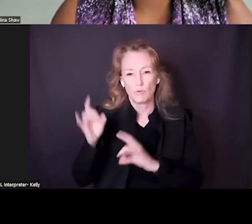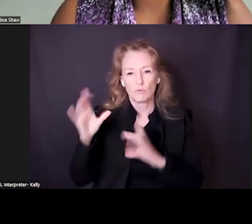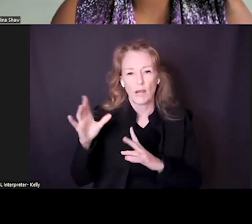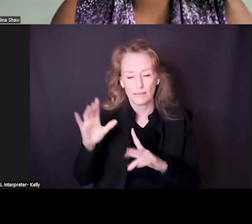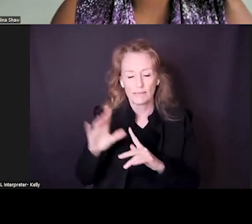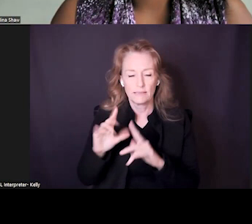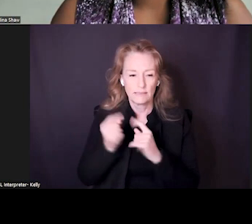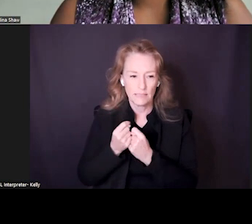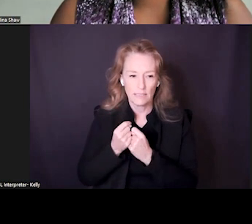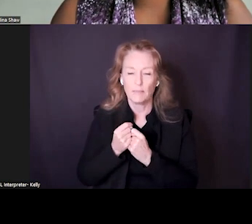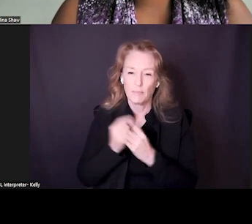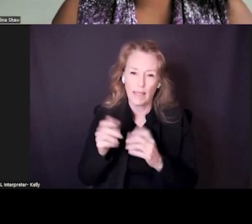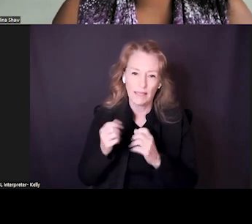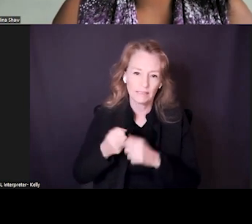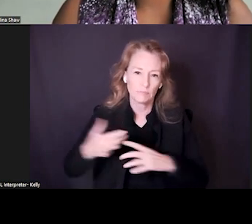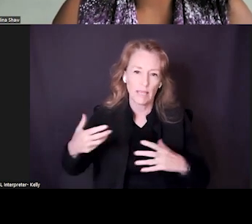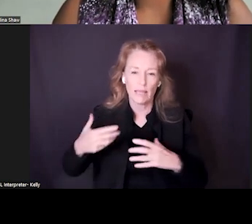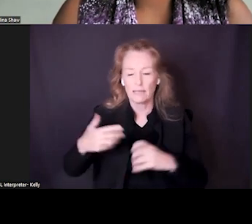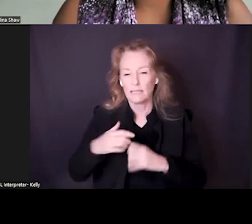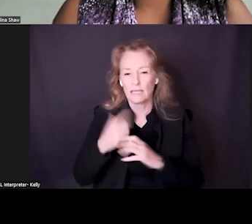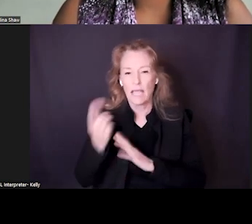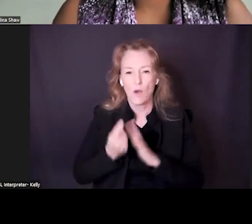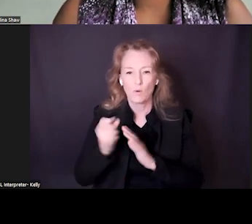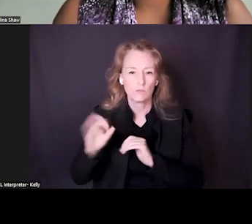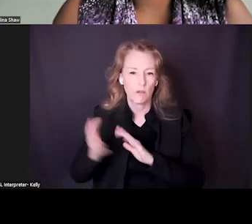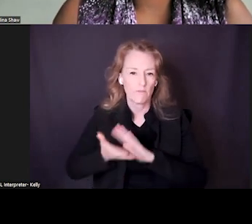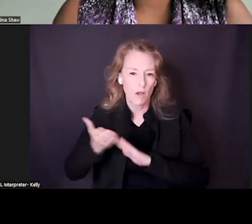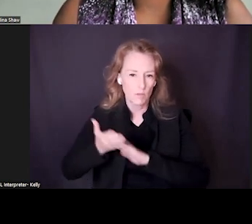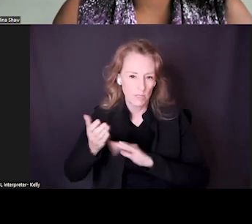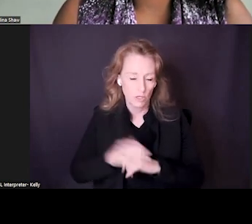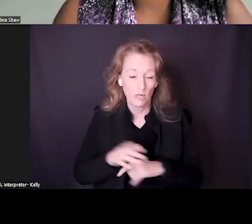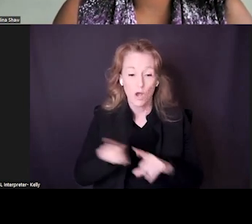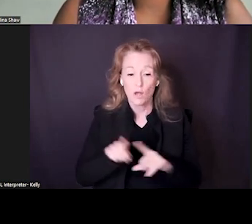OPERATION AND USING LOCAL COLLEGES AS A WAY OF DOING THAT AND